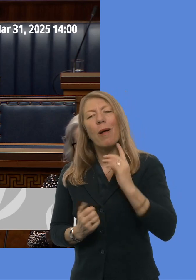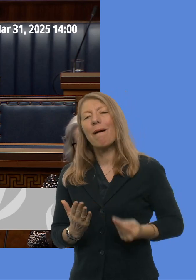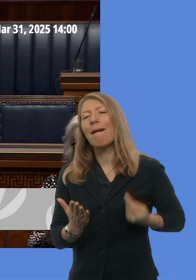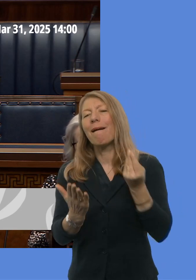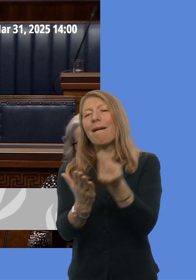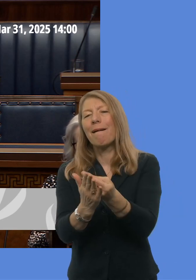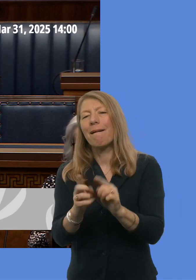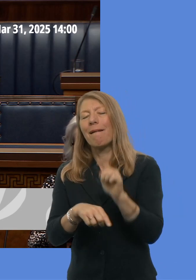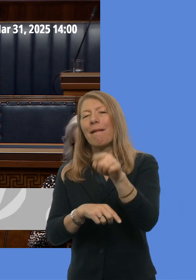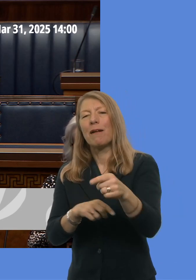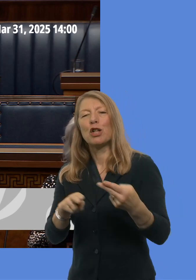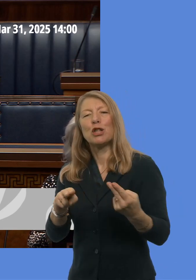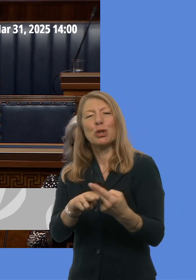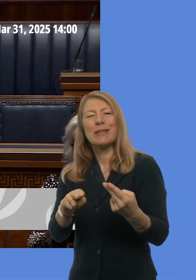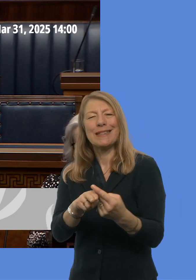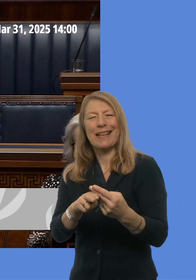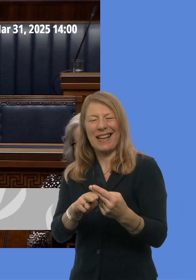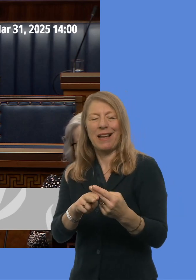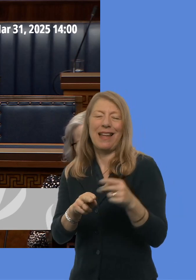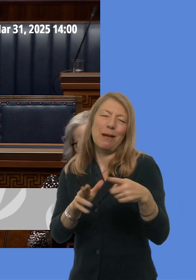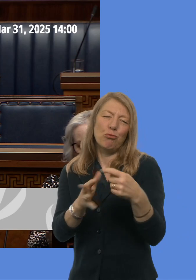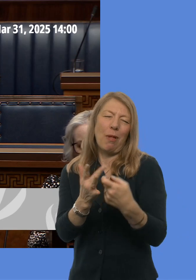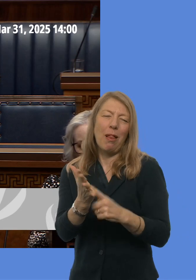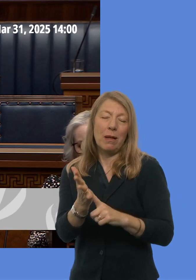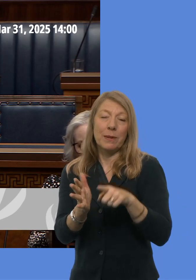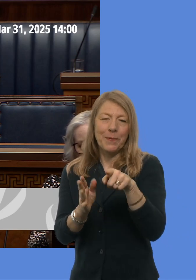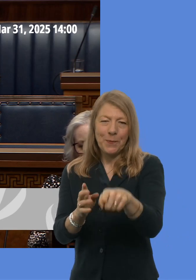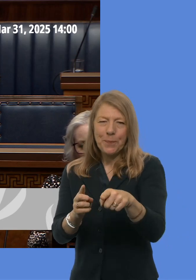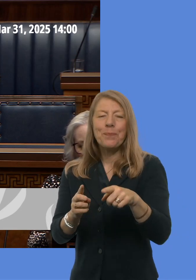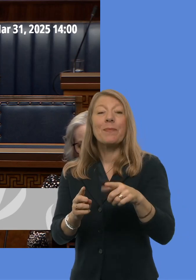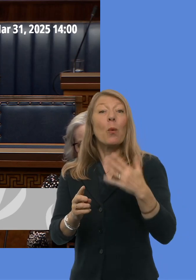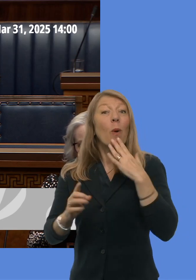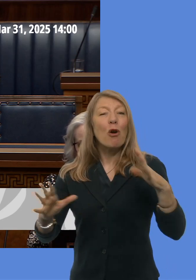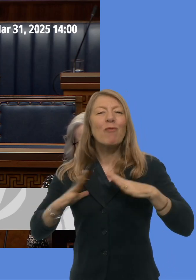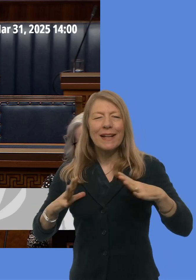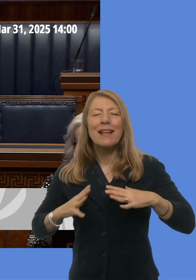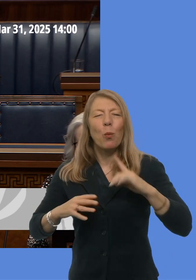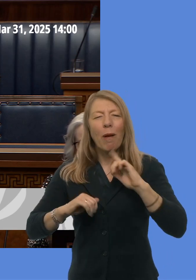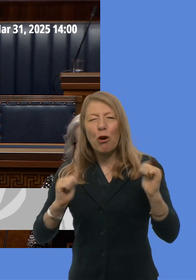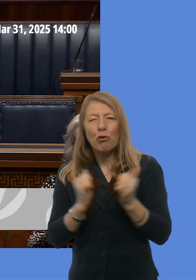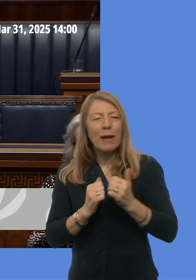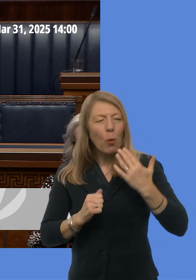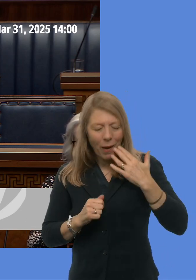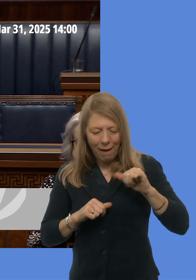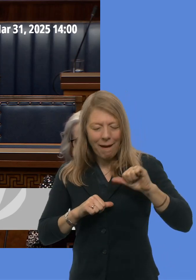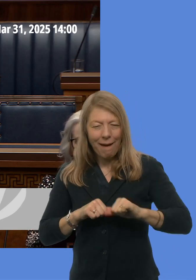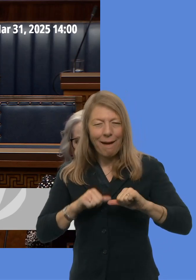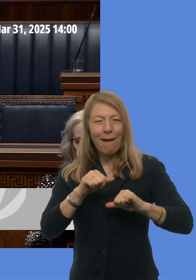move quickly to agree a timescale for this appointment. We will ensure that it is made in line with the Code of Practice for public appointments, which can take up to six to